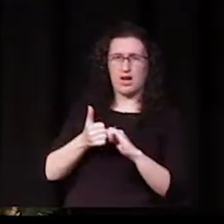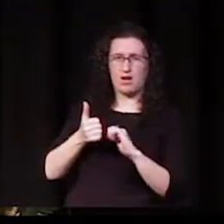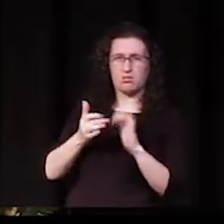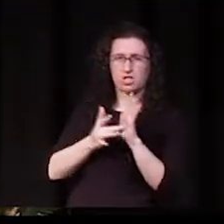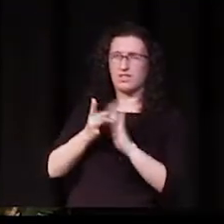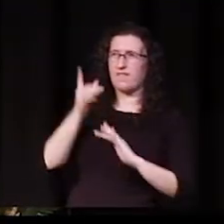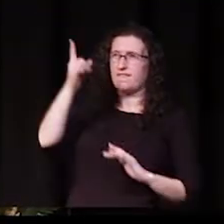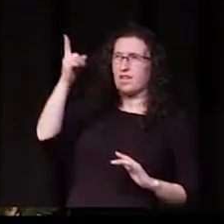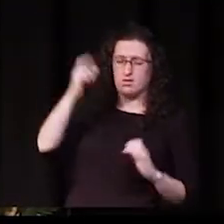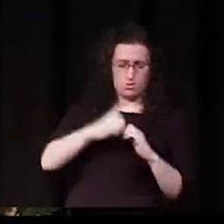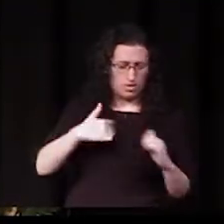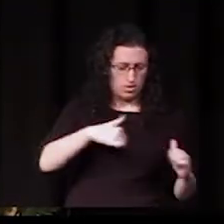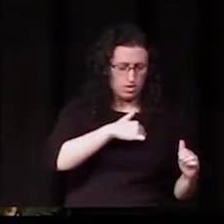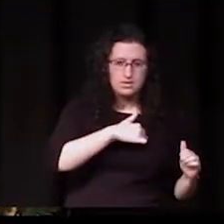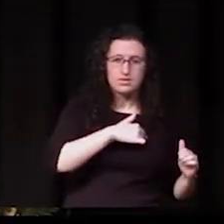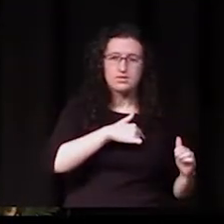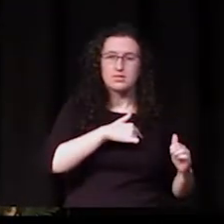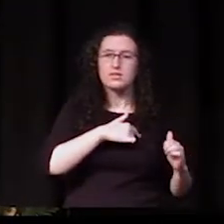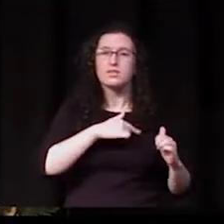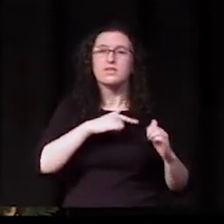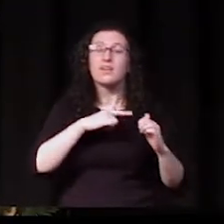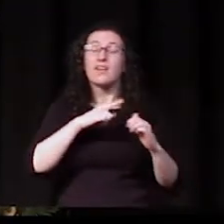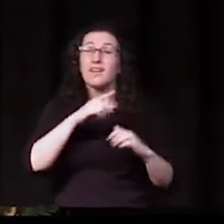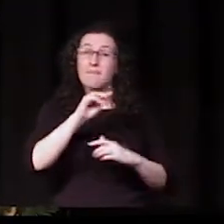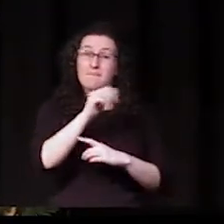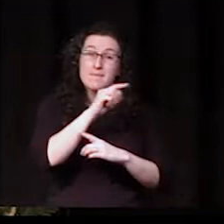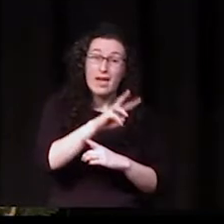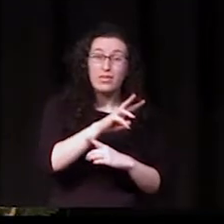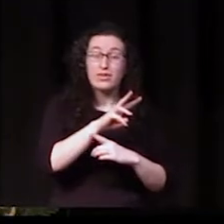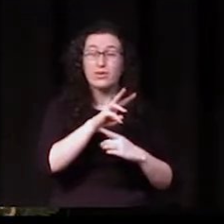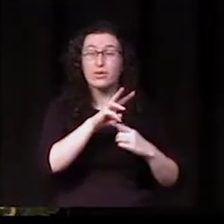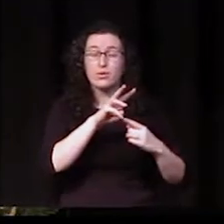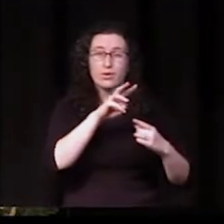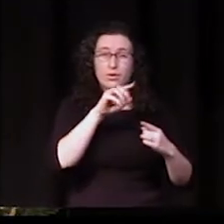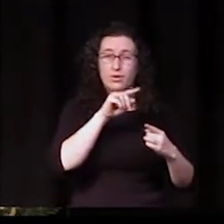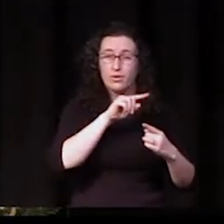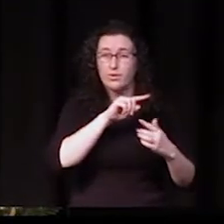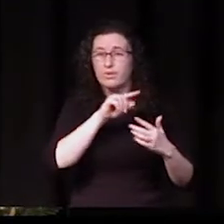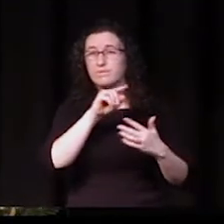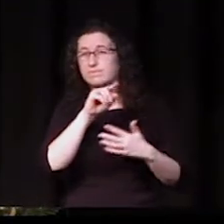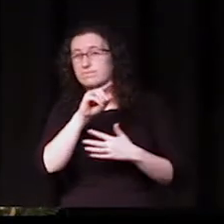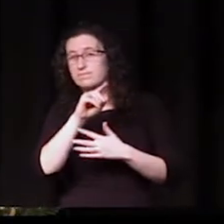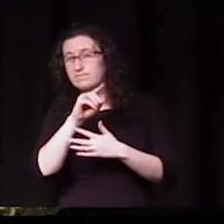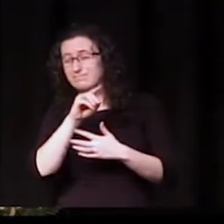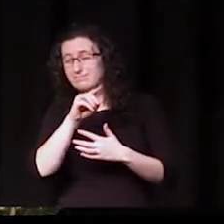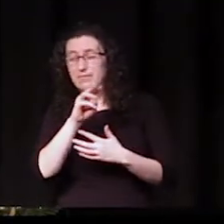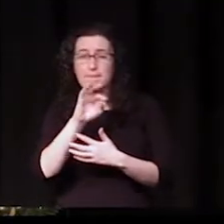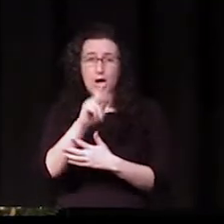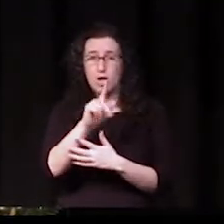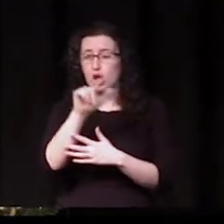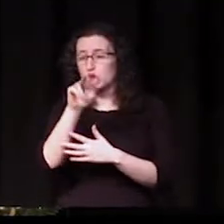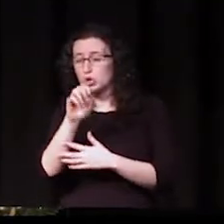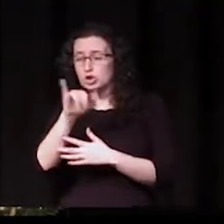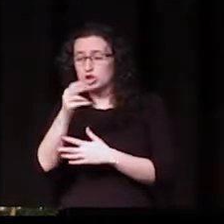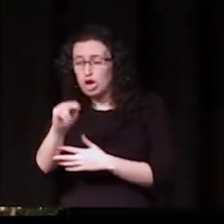and 15, and 16, as over, and over, and over again, Jesus says to His disciples, "When I return to my Father,